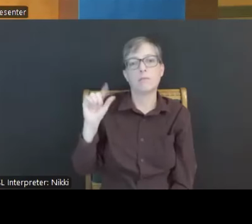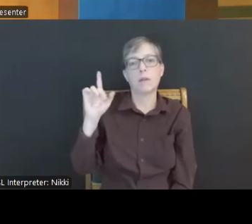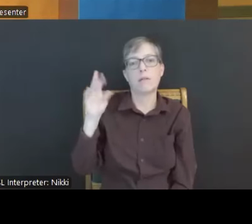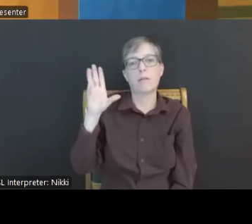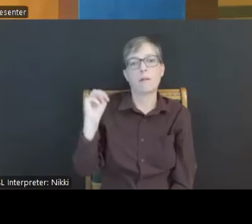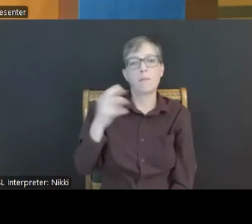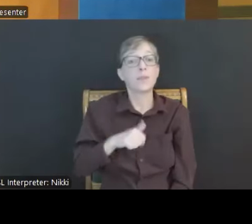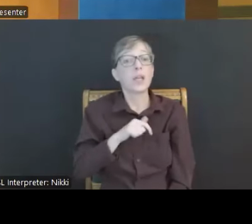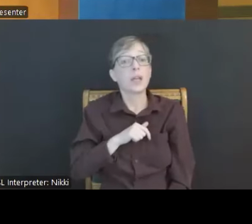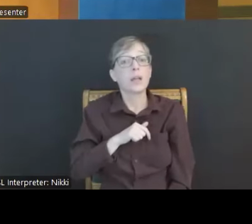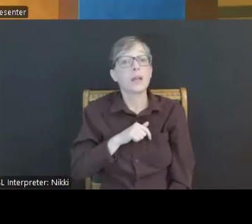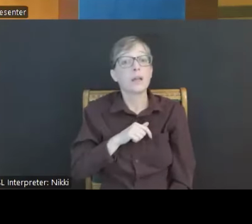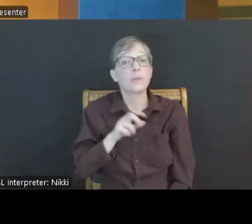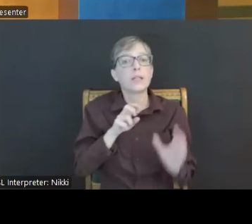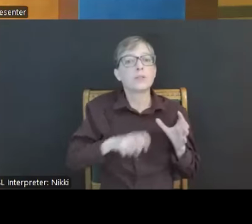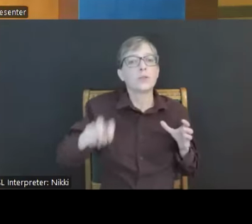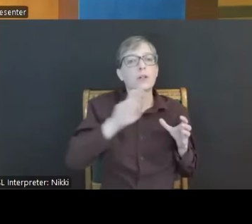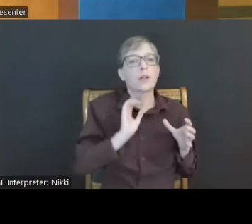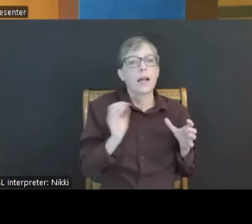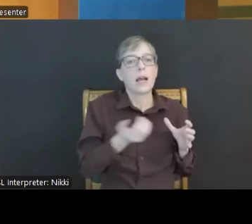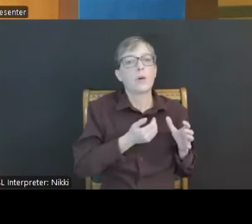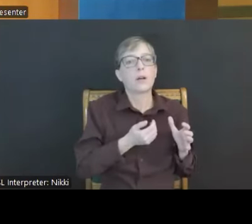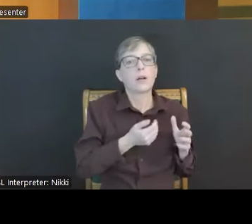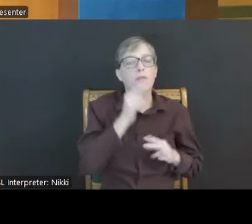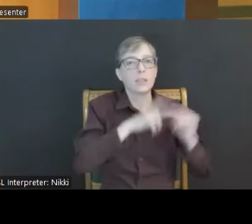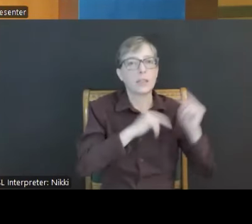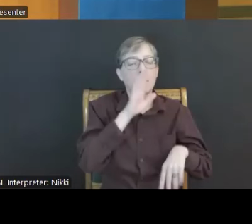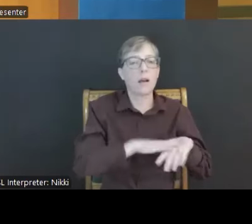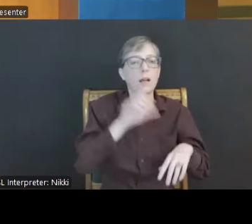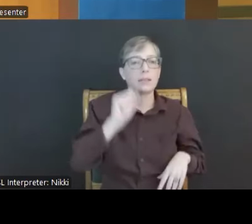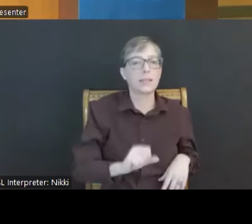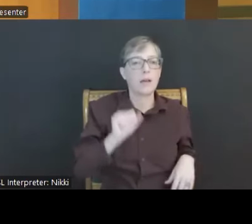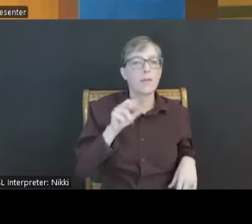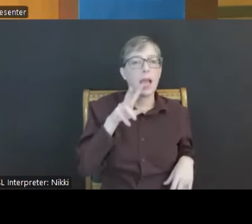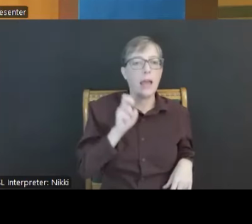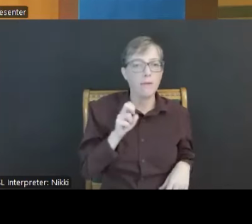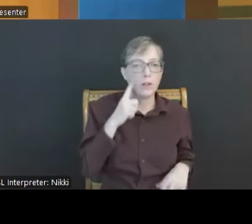mental health in the uh Senate um so just making sure that you're connecting with allies who can